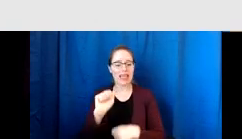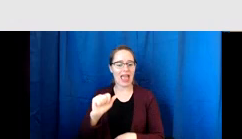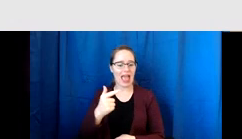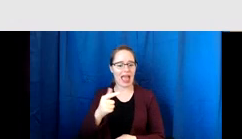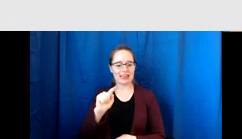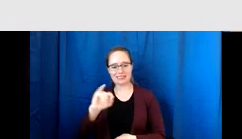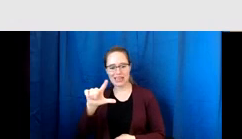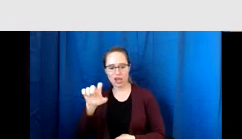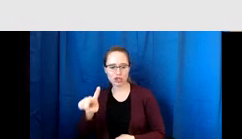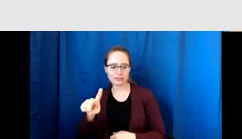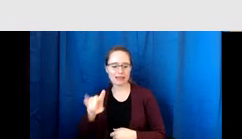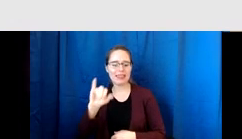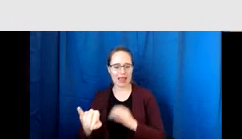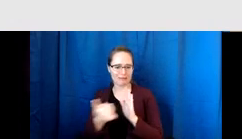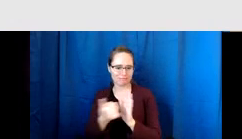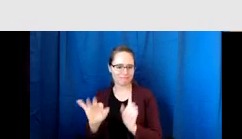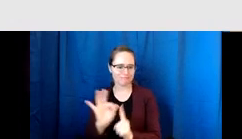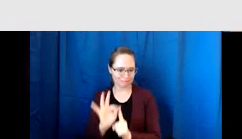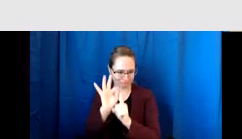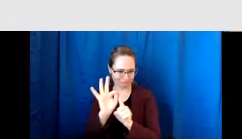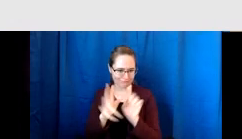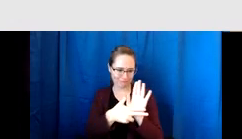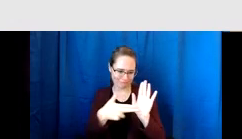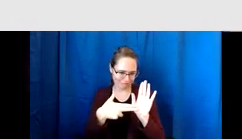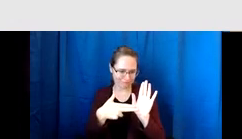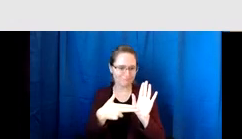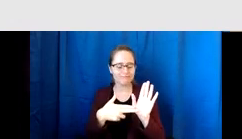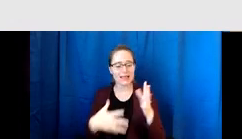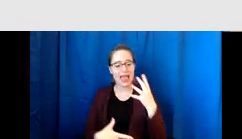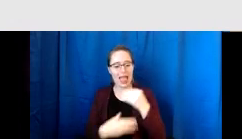So we added this id equals "agTilled"